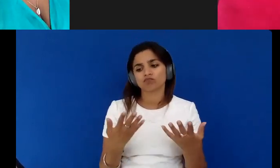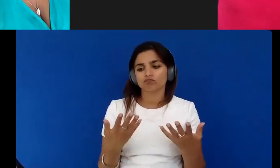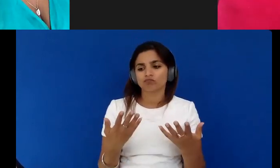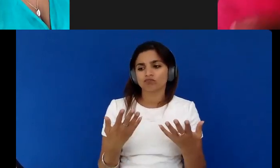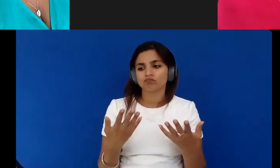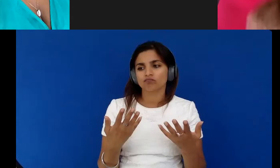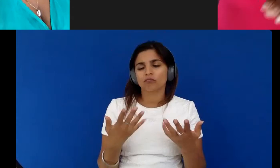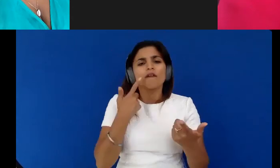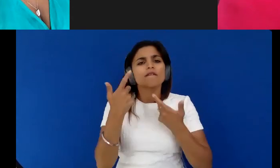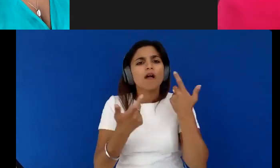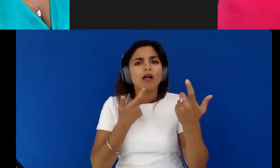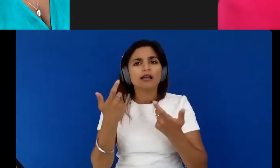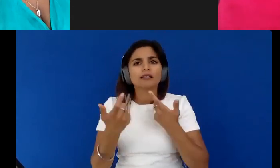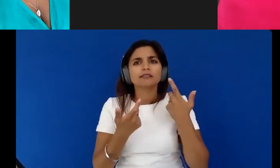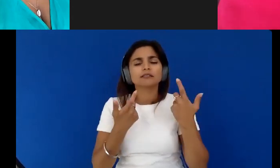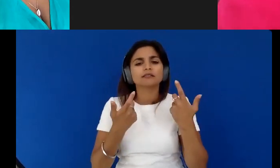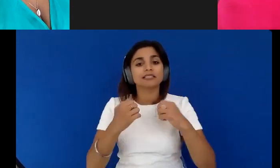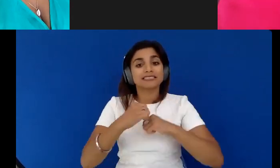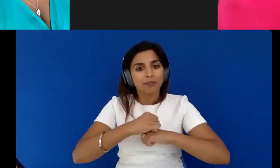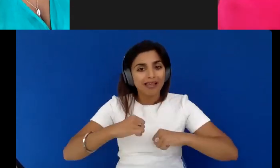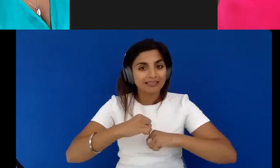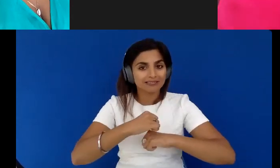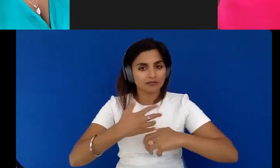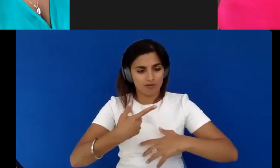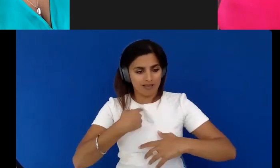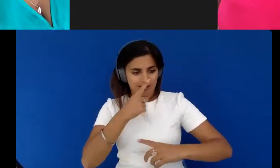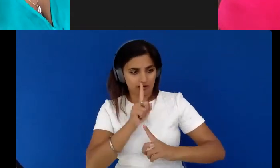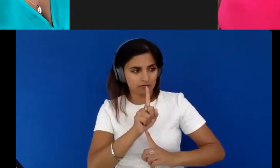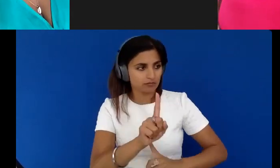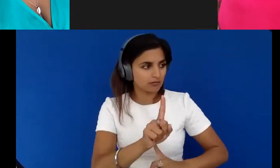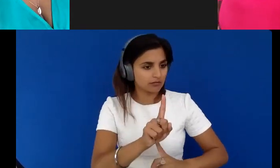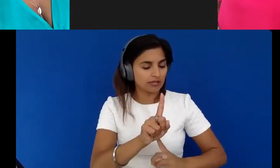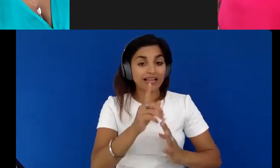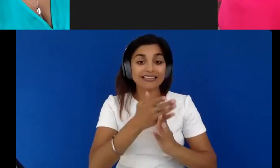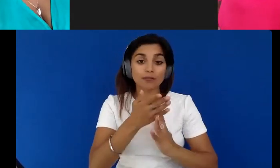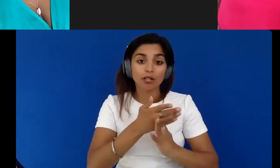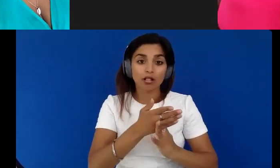especially as a queer person of color finding accessible safe spaces for